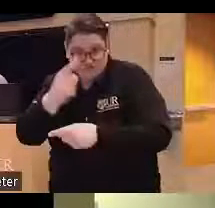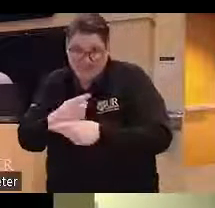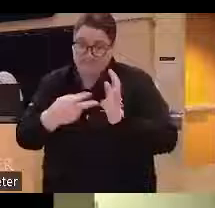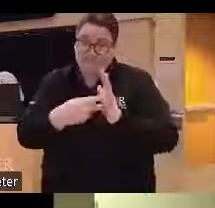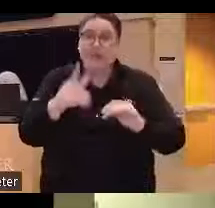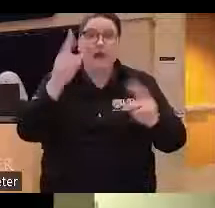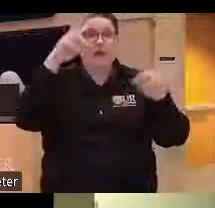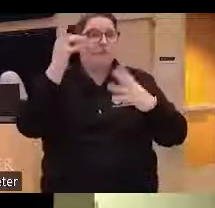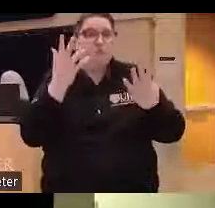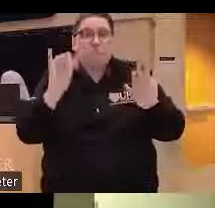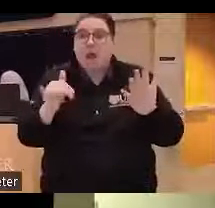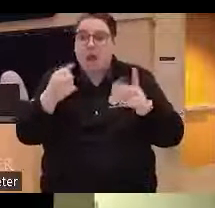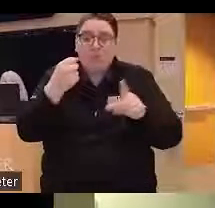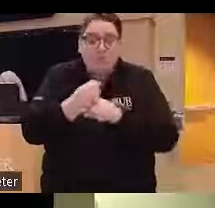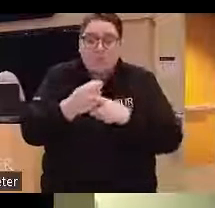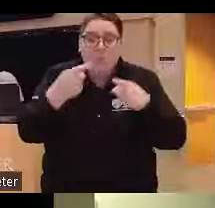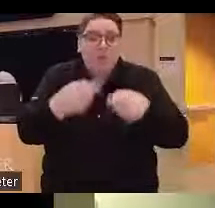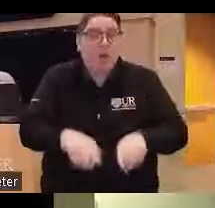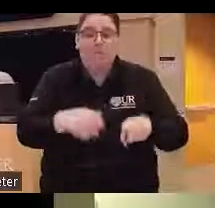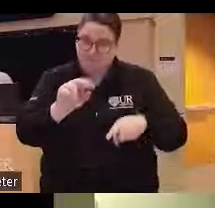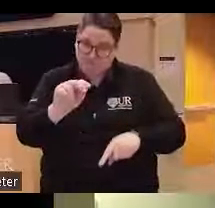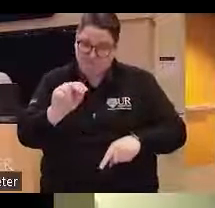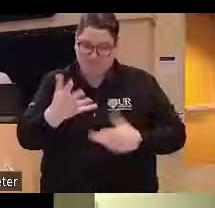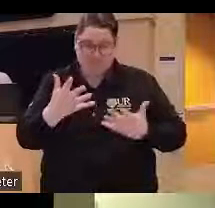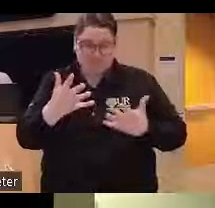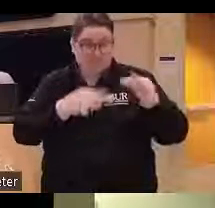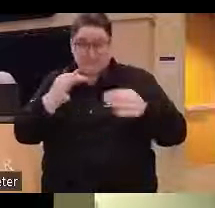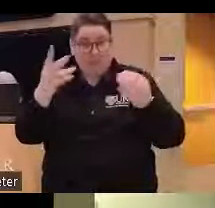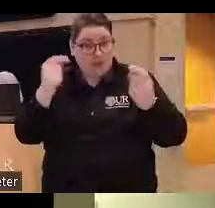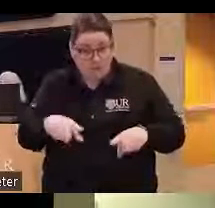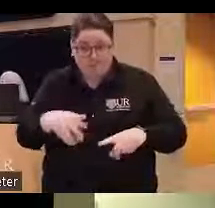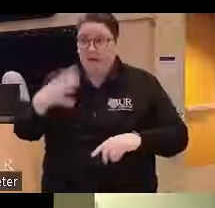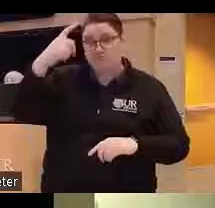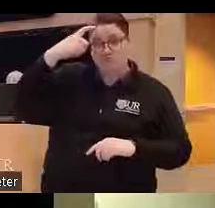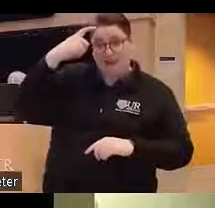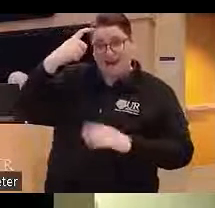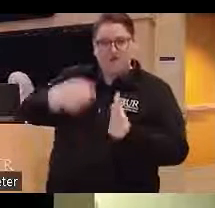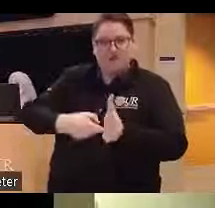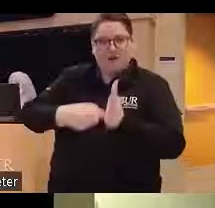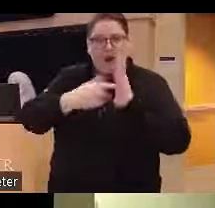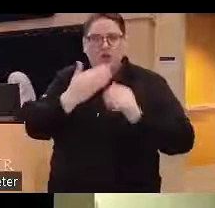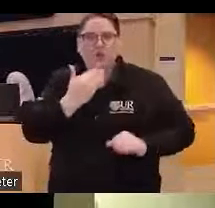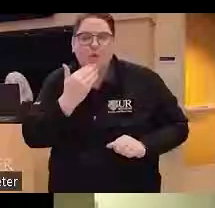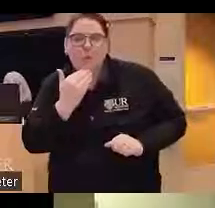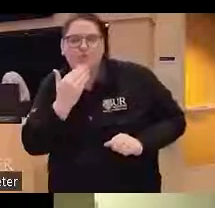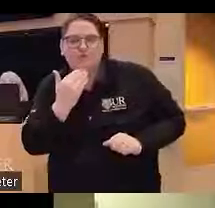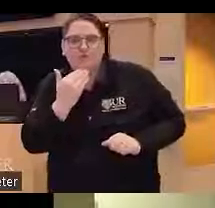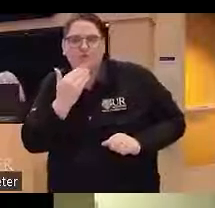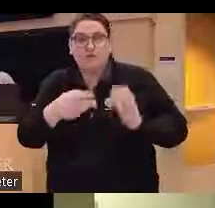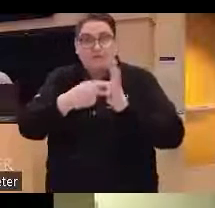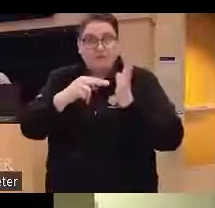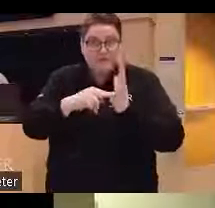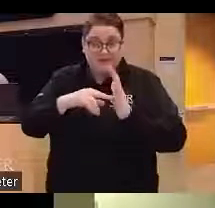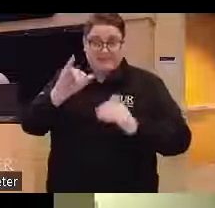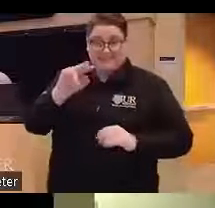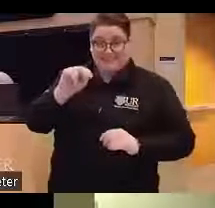the developing fetus require glucose so having insulin resistance and a slightly higher glucose